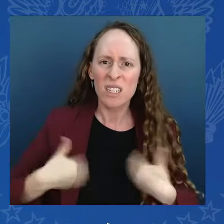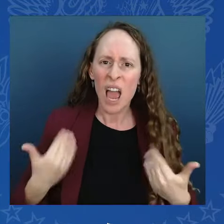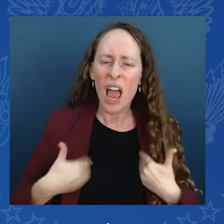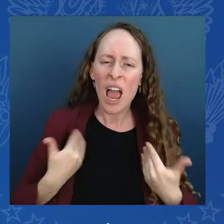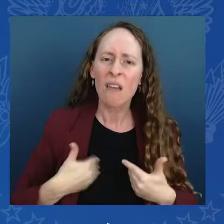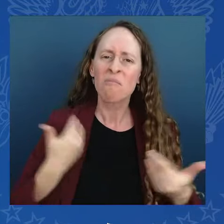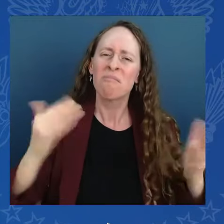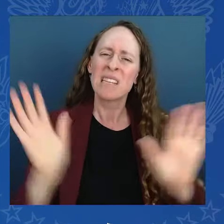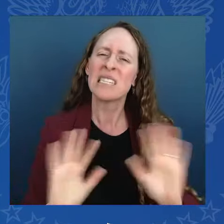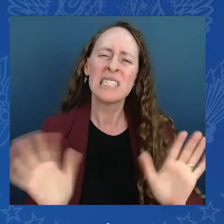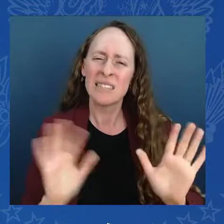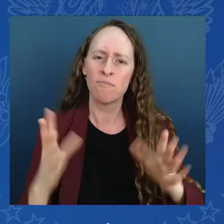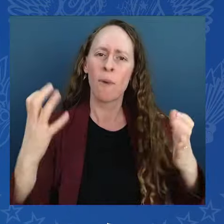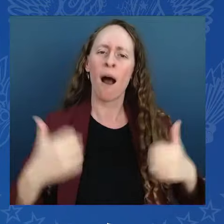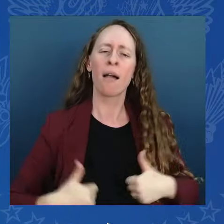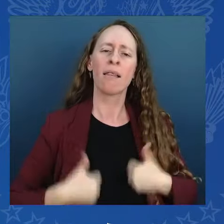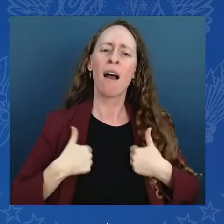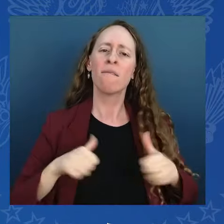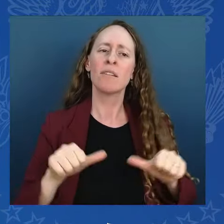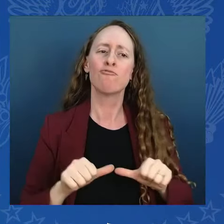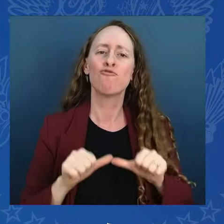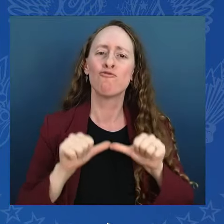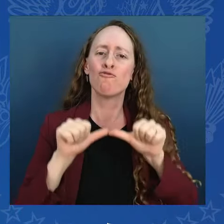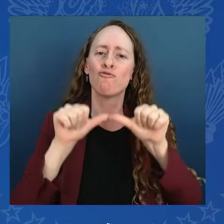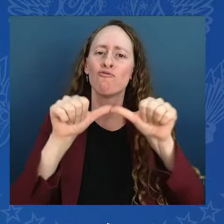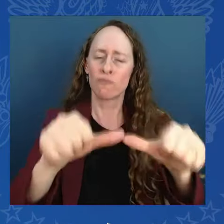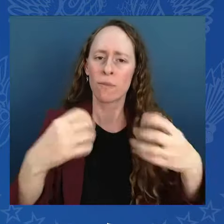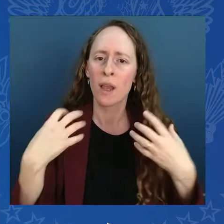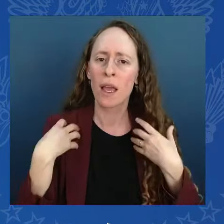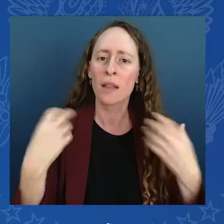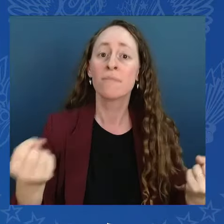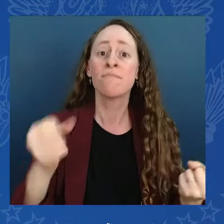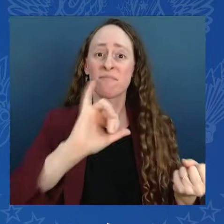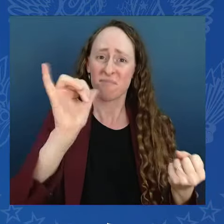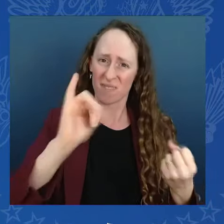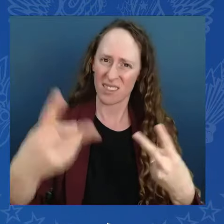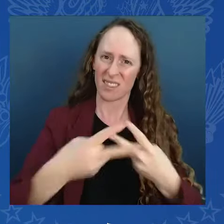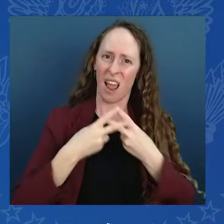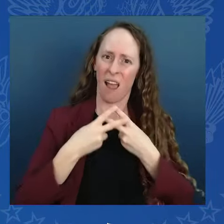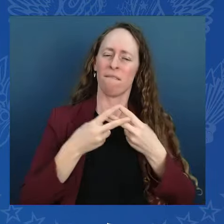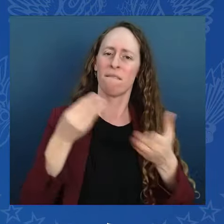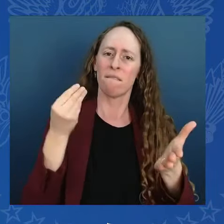It's about the basics. It's about clean water. To me, it's a simple proposition.